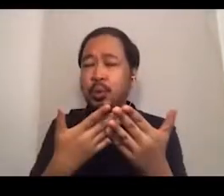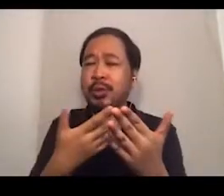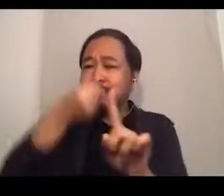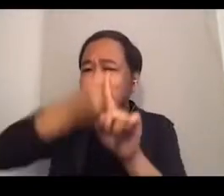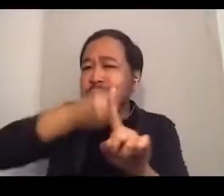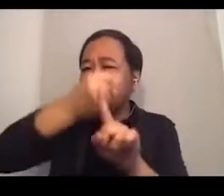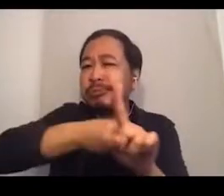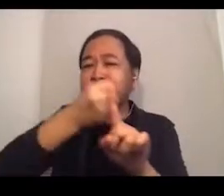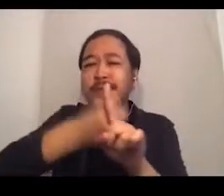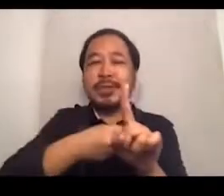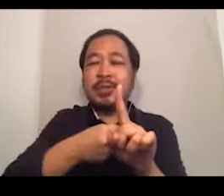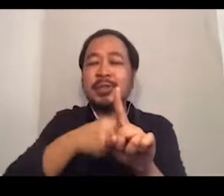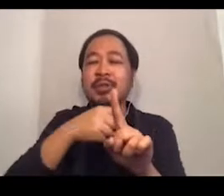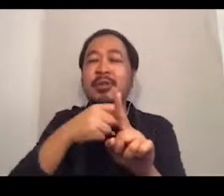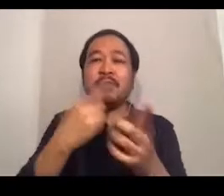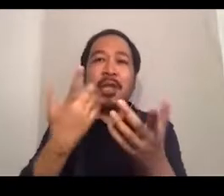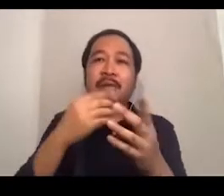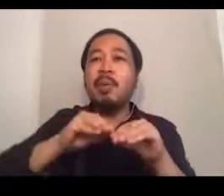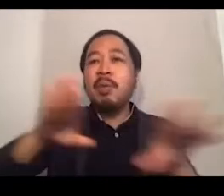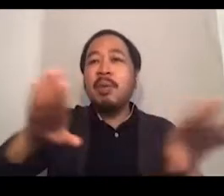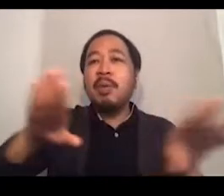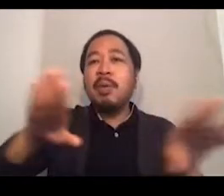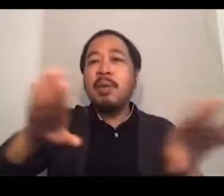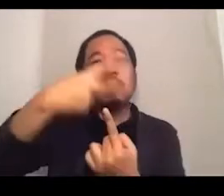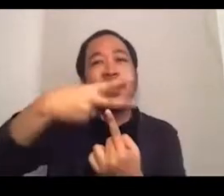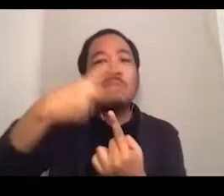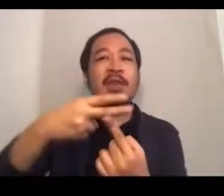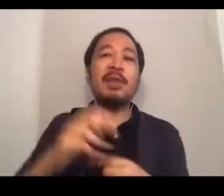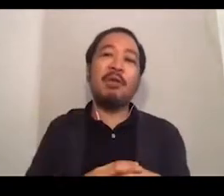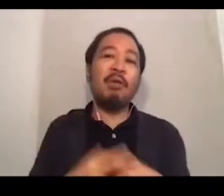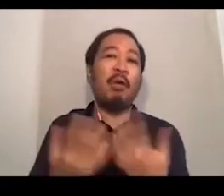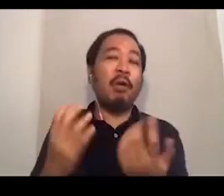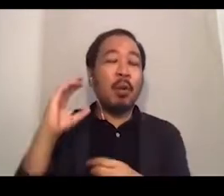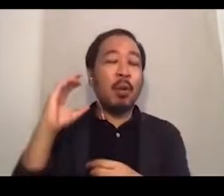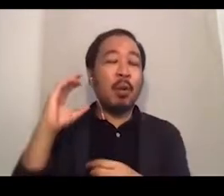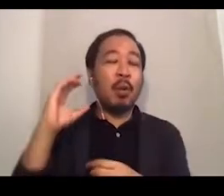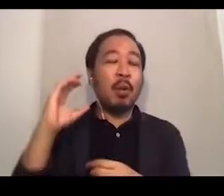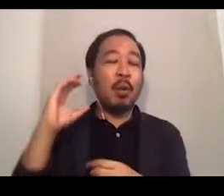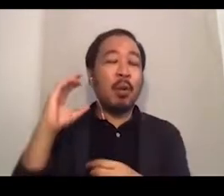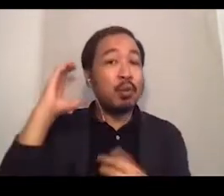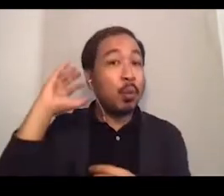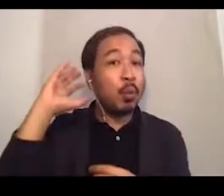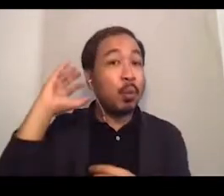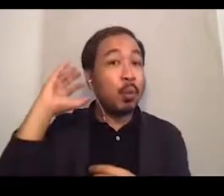what's been talked about over our media campaign programmes.